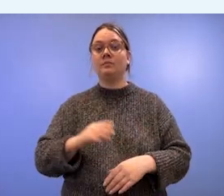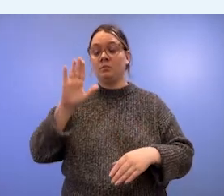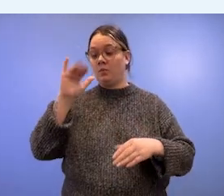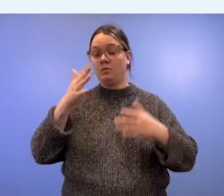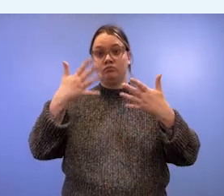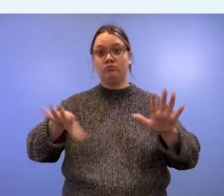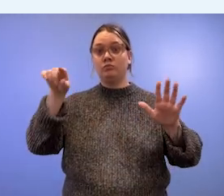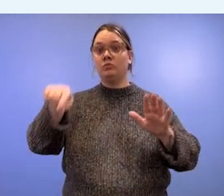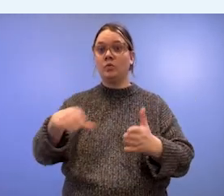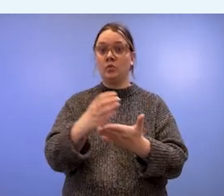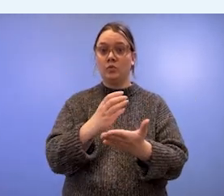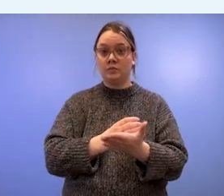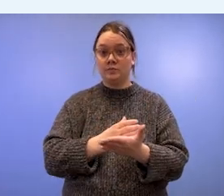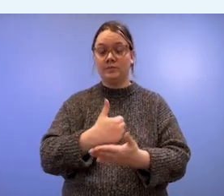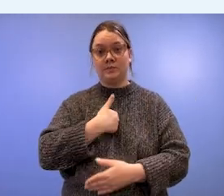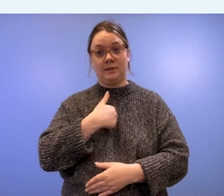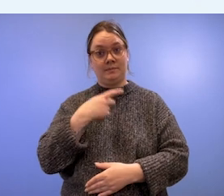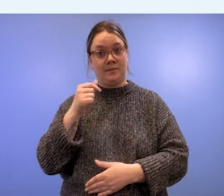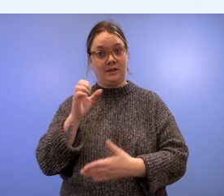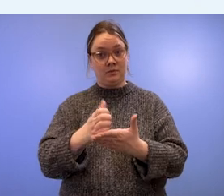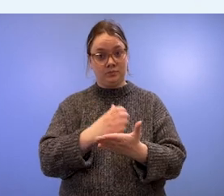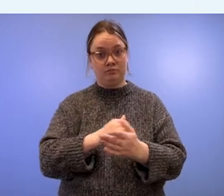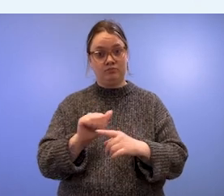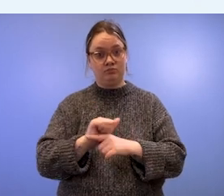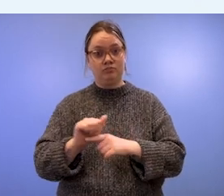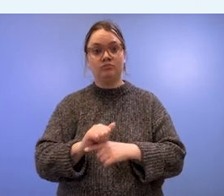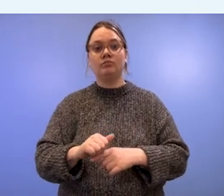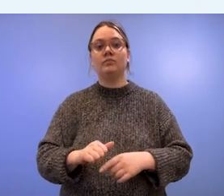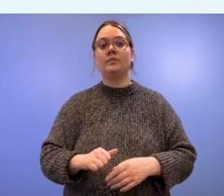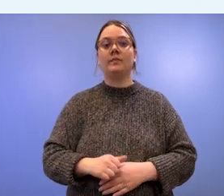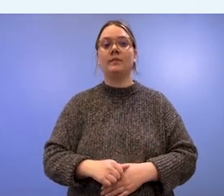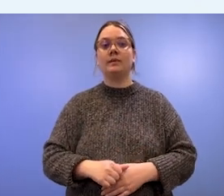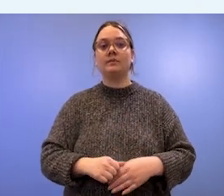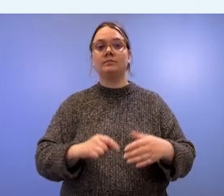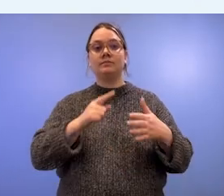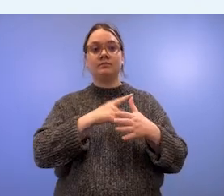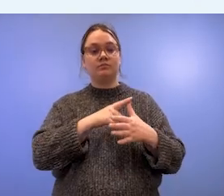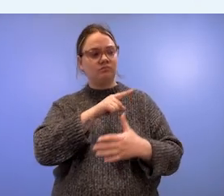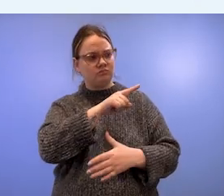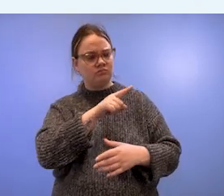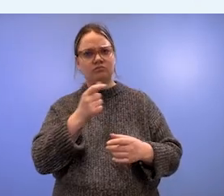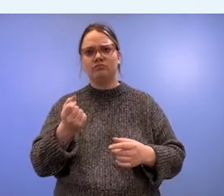training on accessibility foundations. Hopefully, participants will be able to define disability.